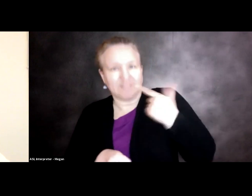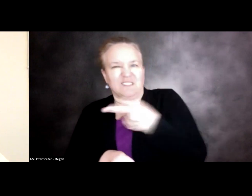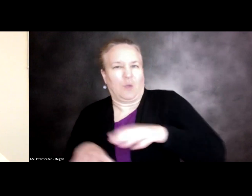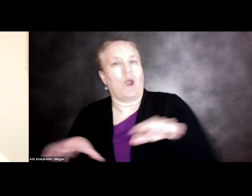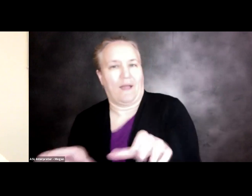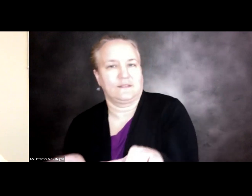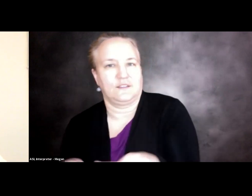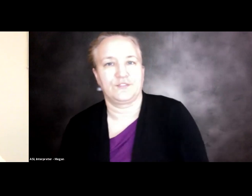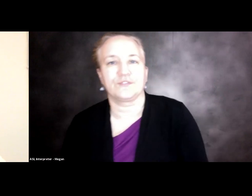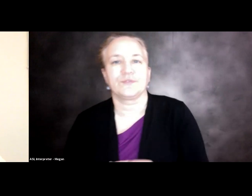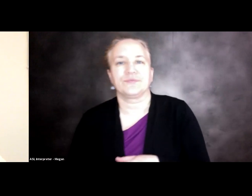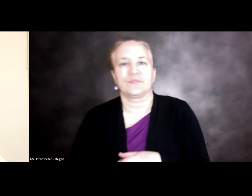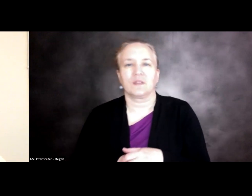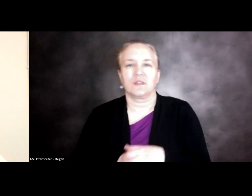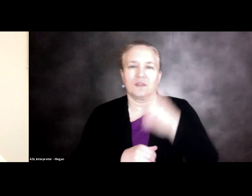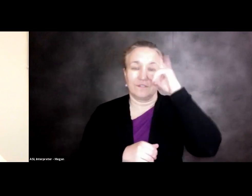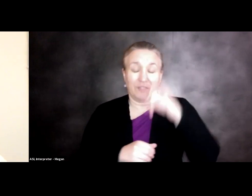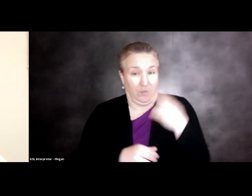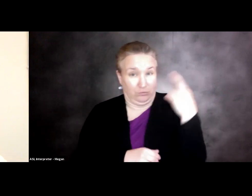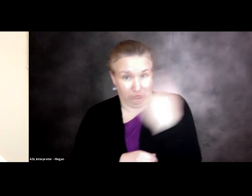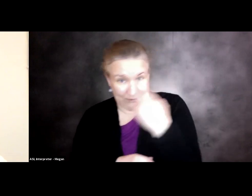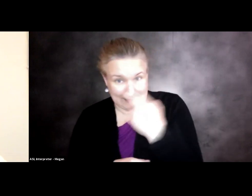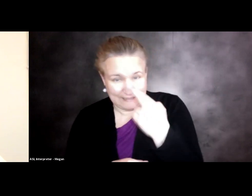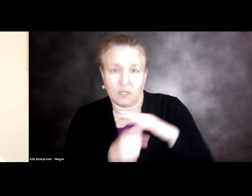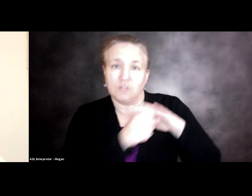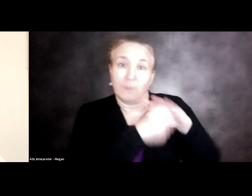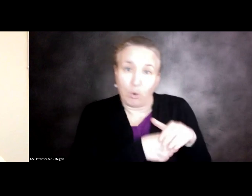And for this paradoxical reason, subordinated populations